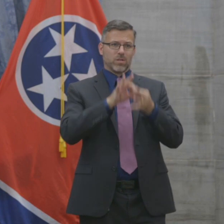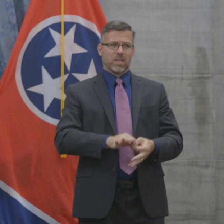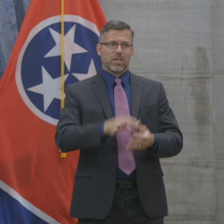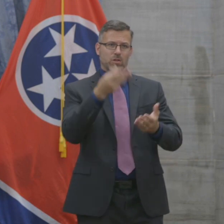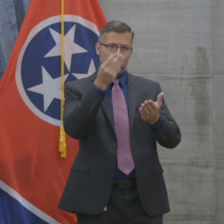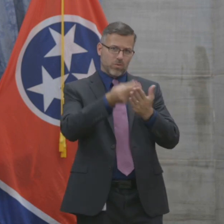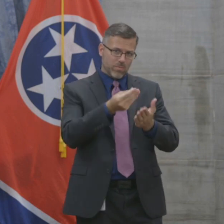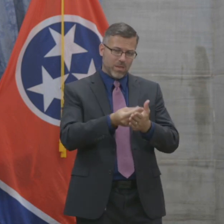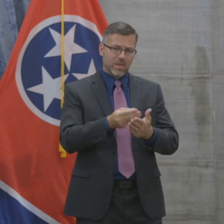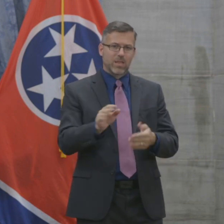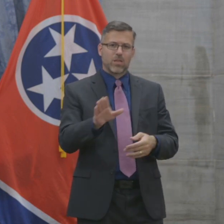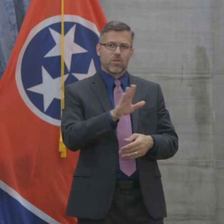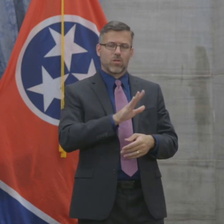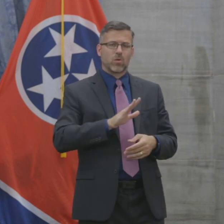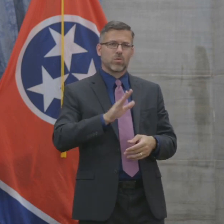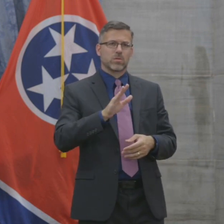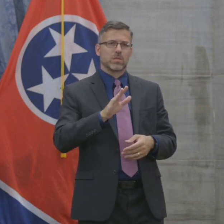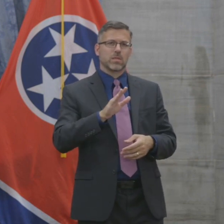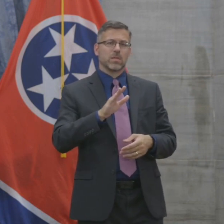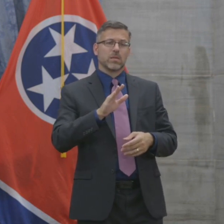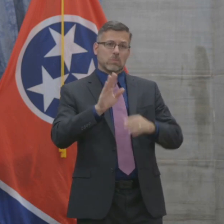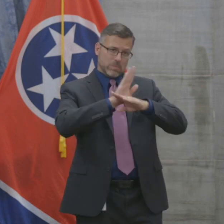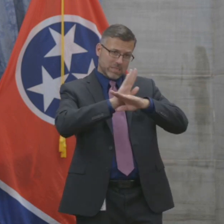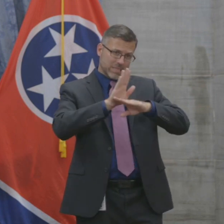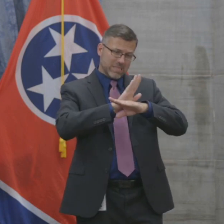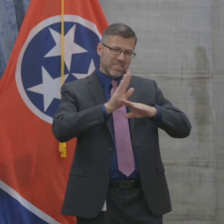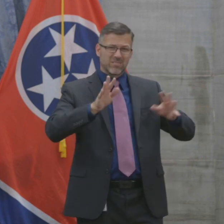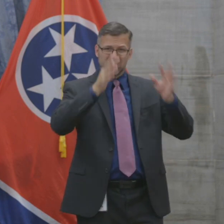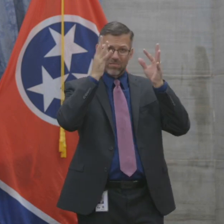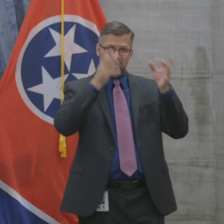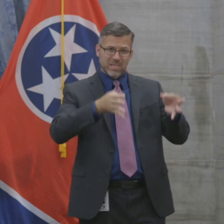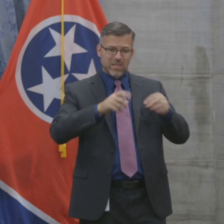will be forthcoming in the next several days on how it is that